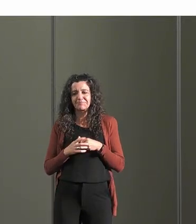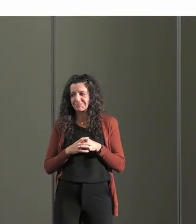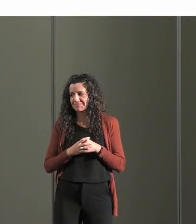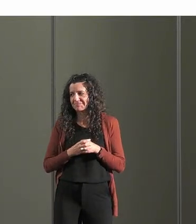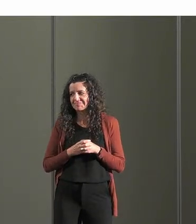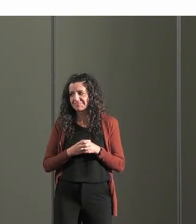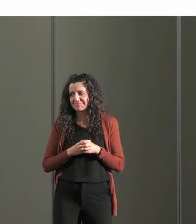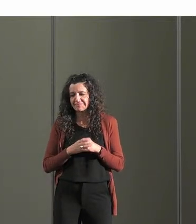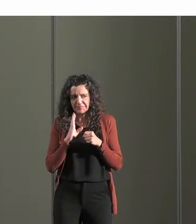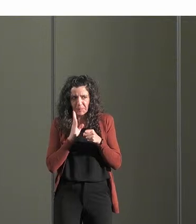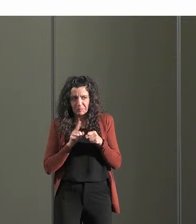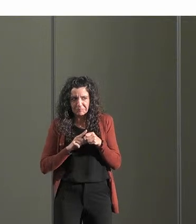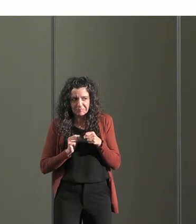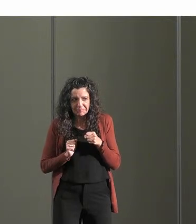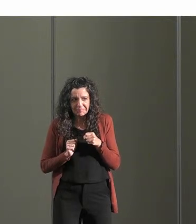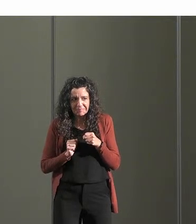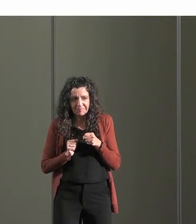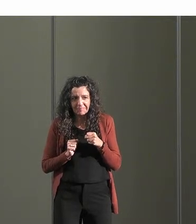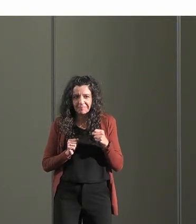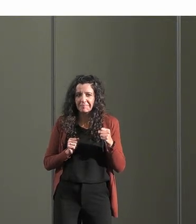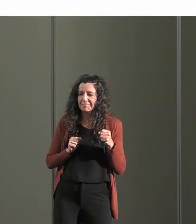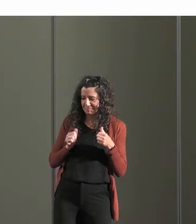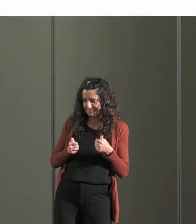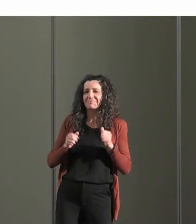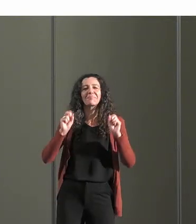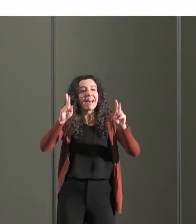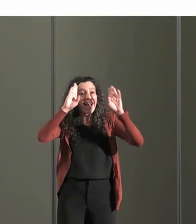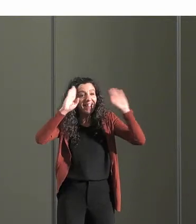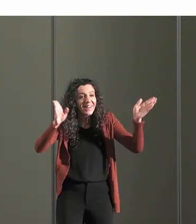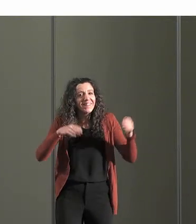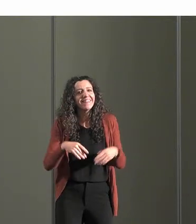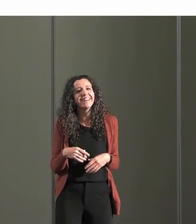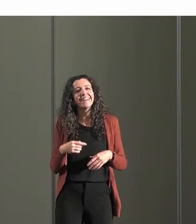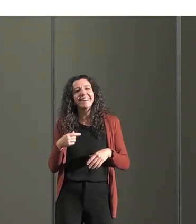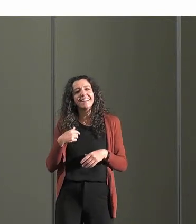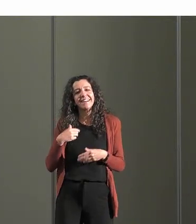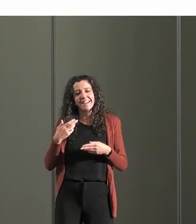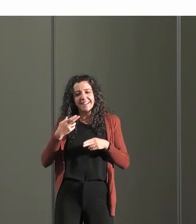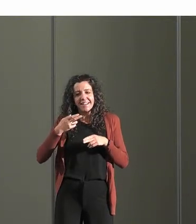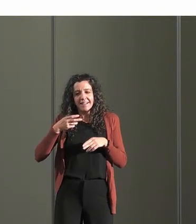will pass it to Jonathan. . ≫ JONATHAN: Hello. Hi